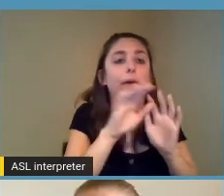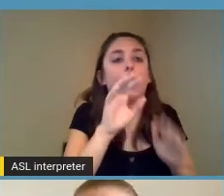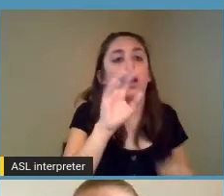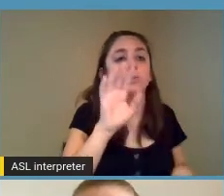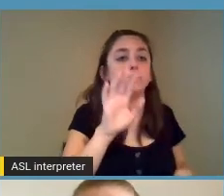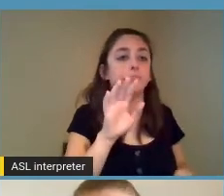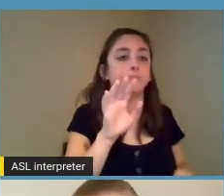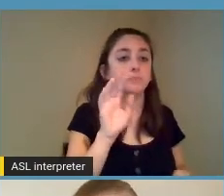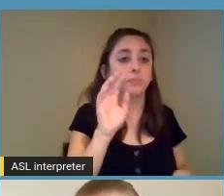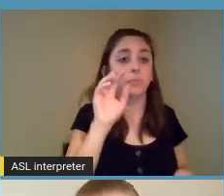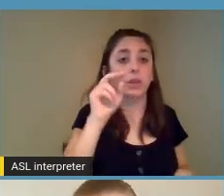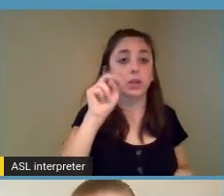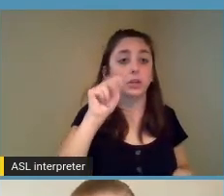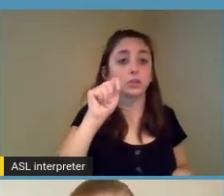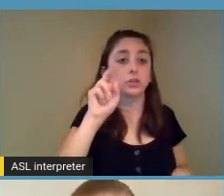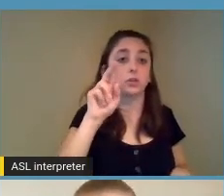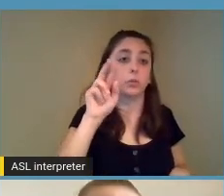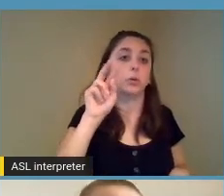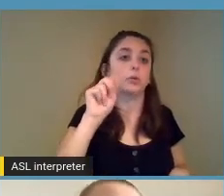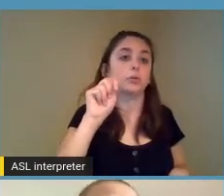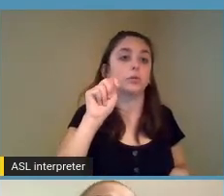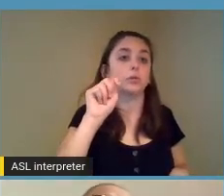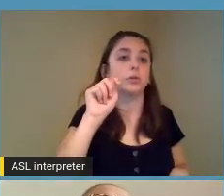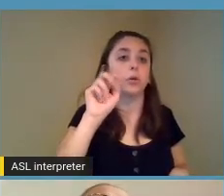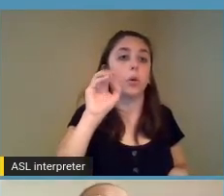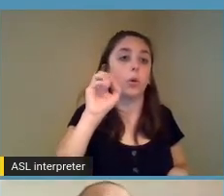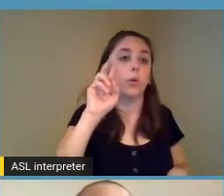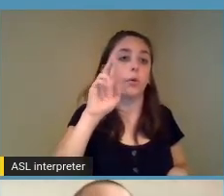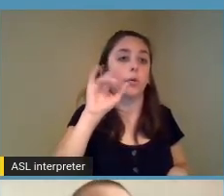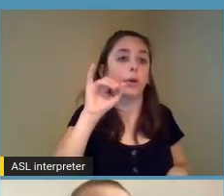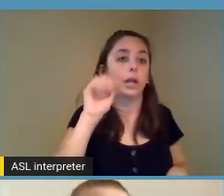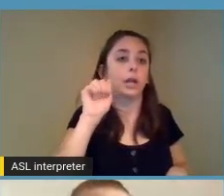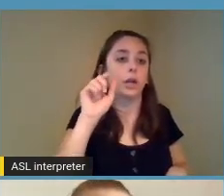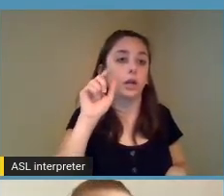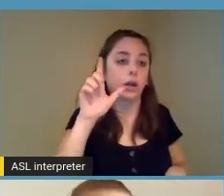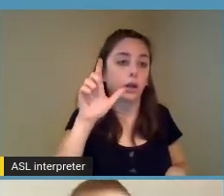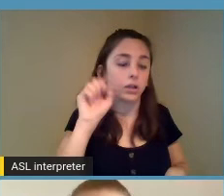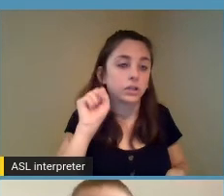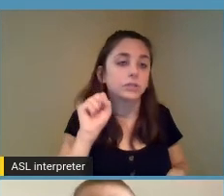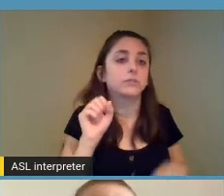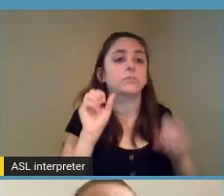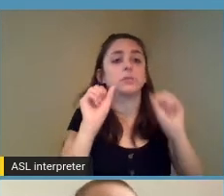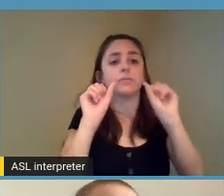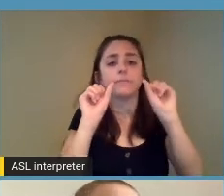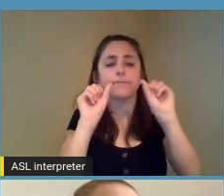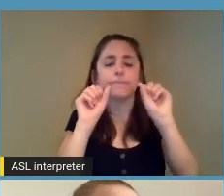do a 30 day free download trial and then you can if you just watch through all of their